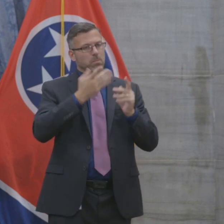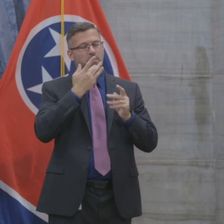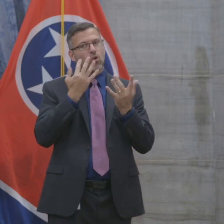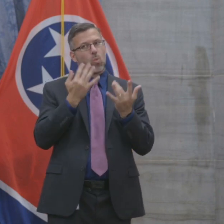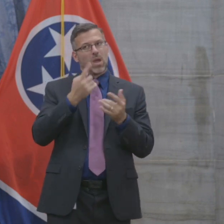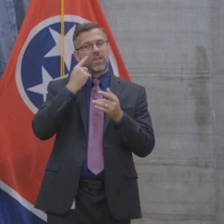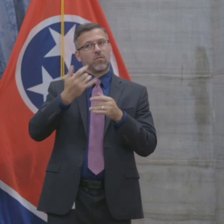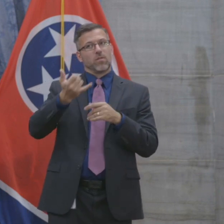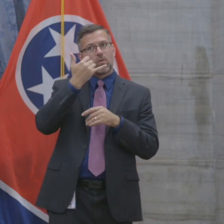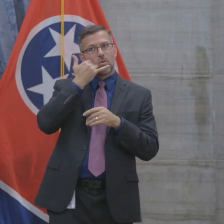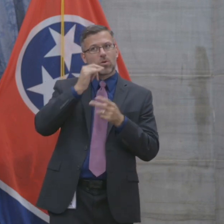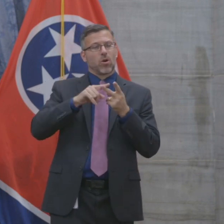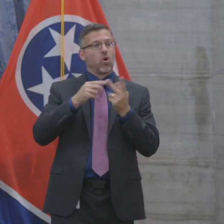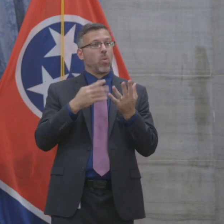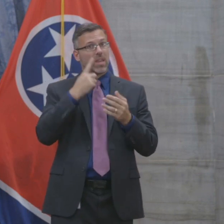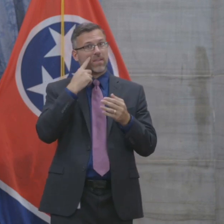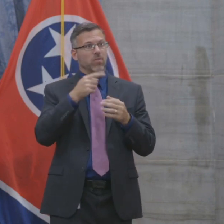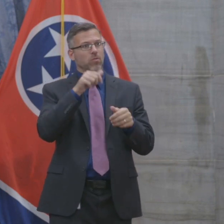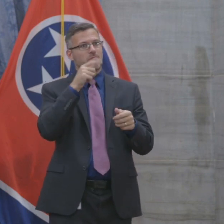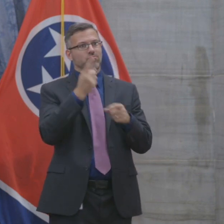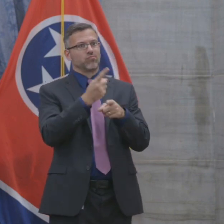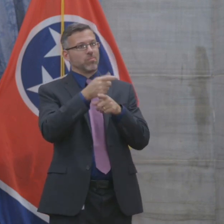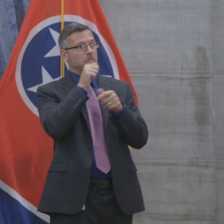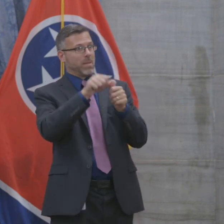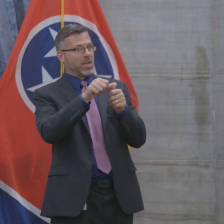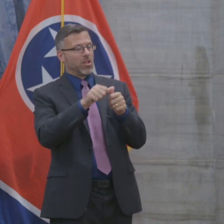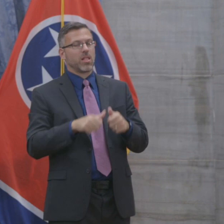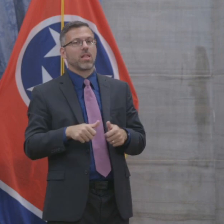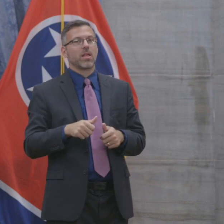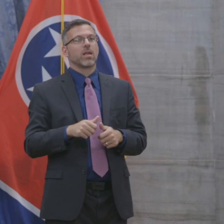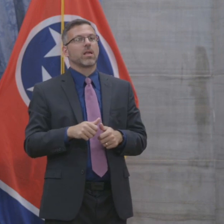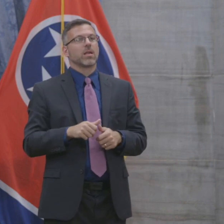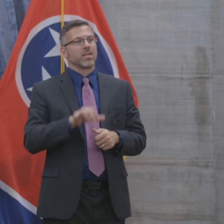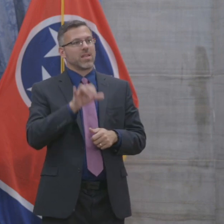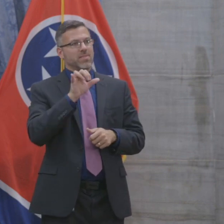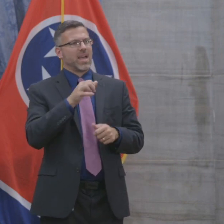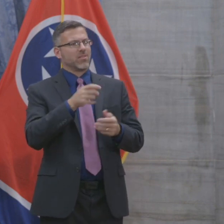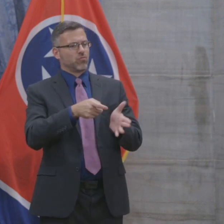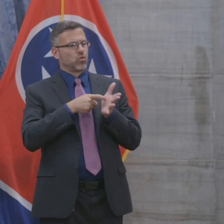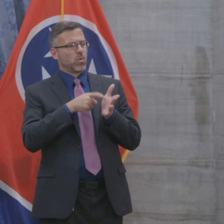different from the time it takes -- the time it takes for the test to get to the lab and then for the -- the results to